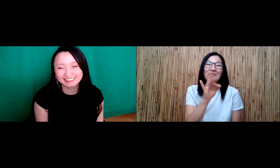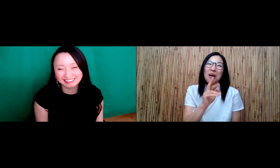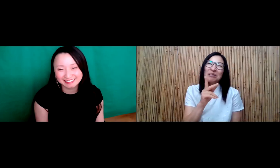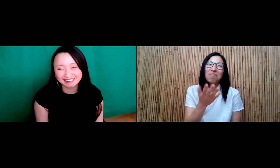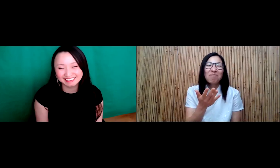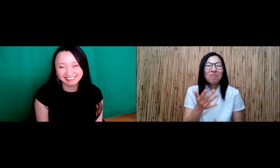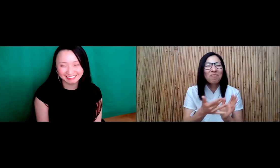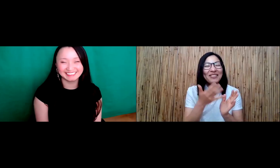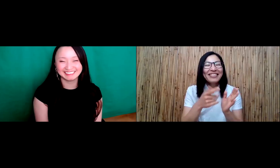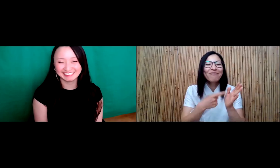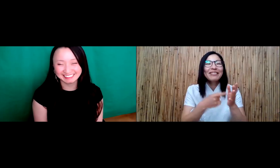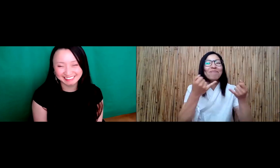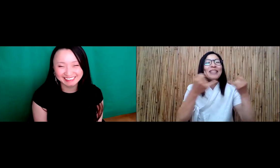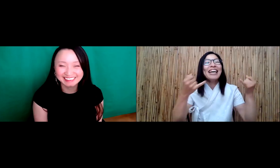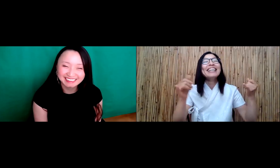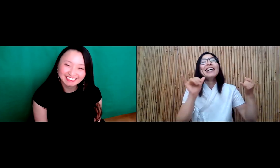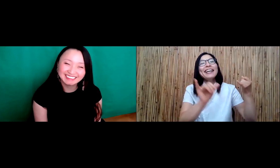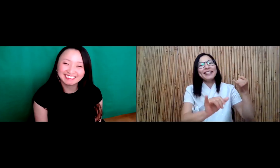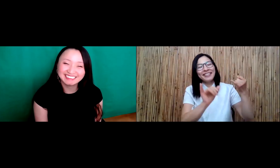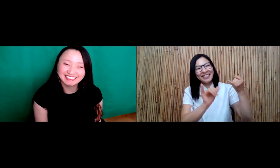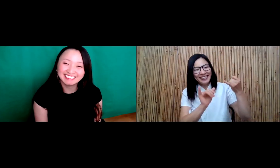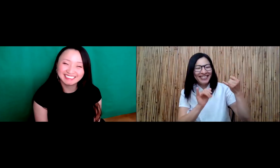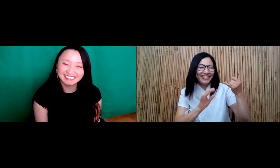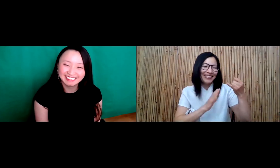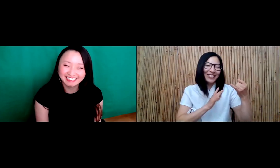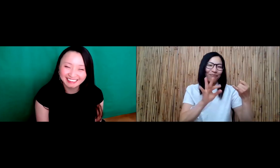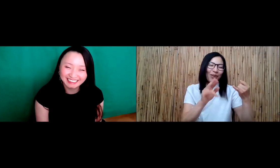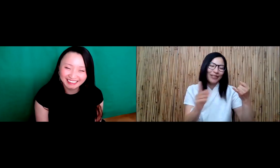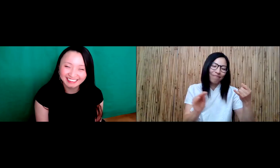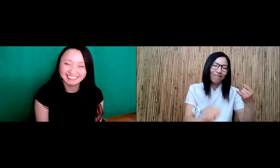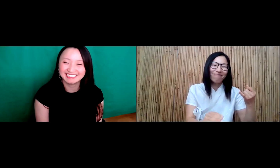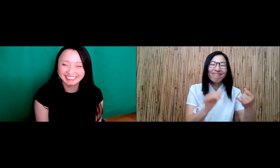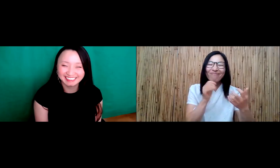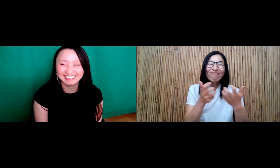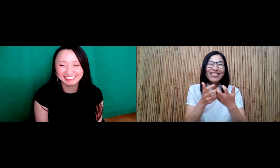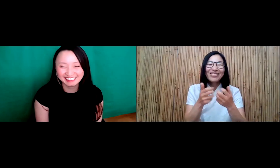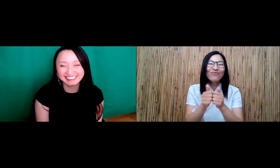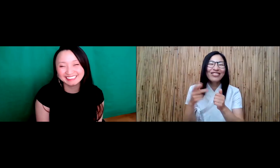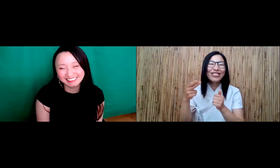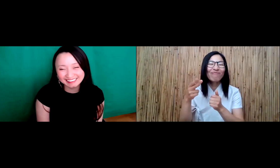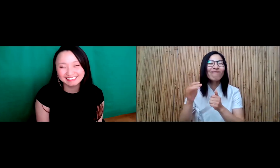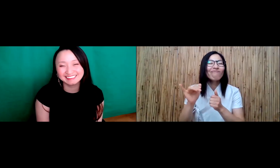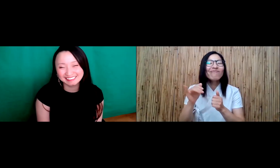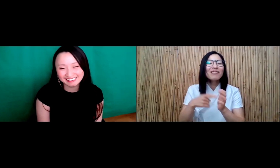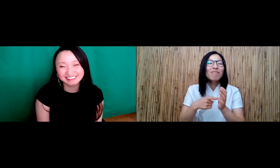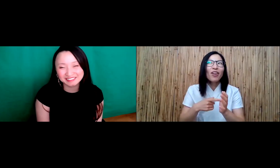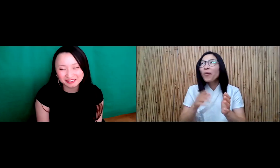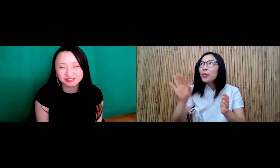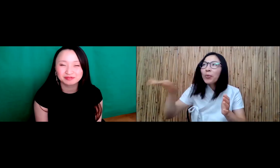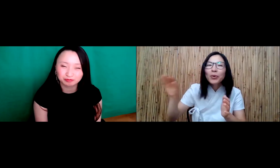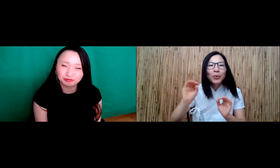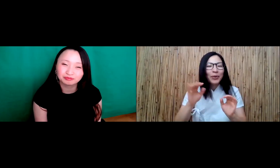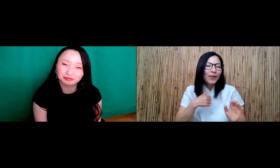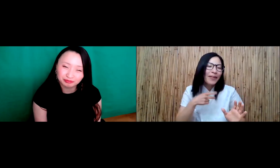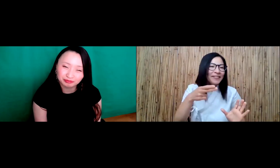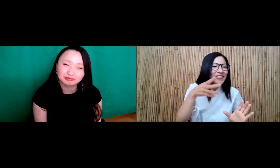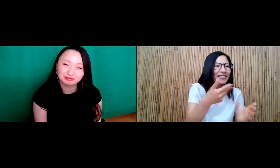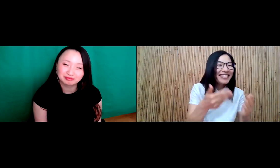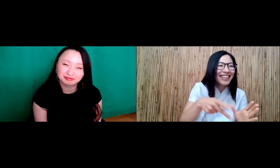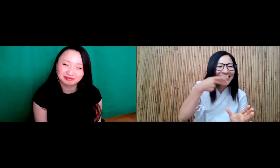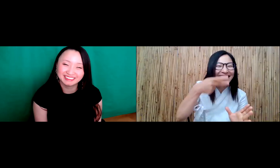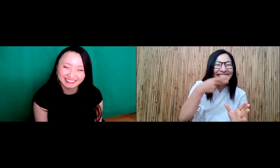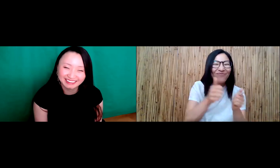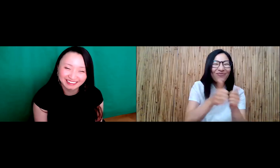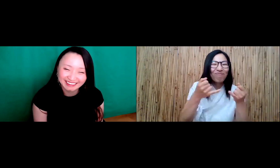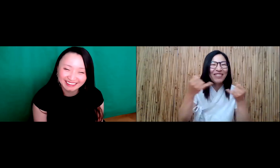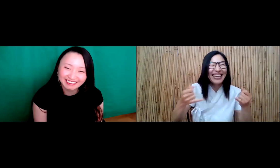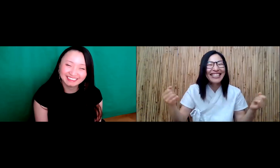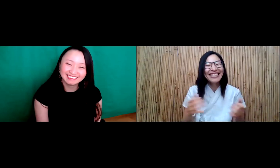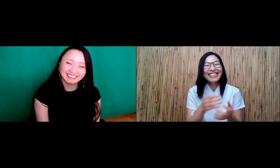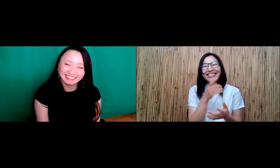in the kitchen and taking our shoes off before we go in the house.